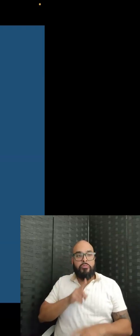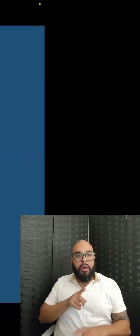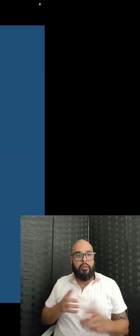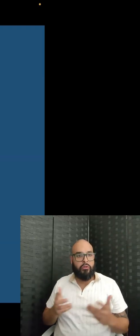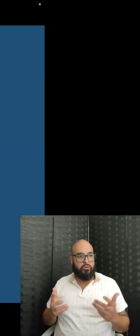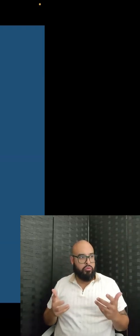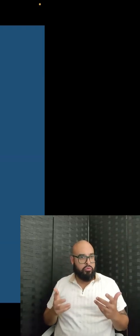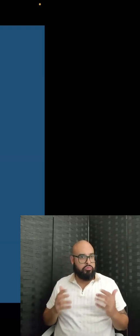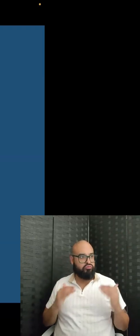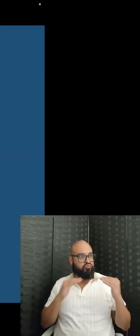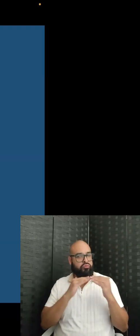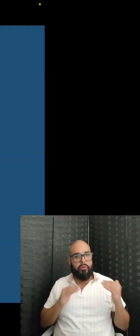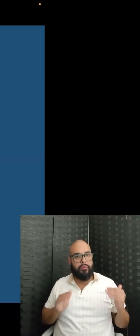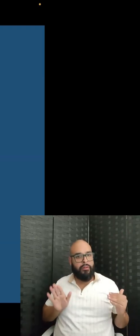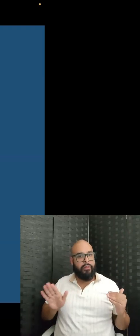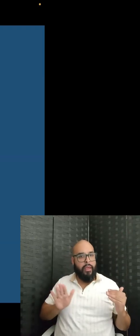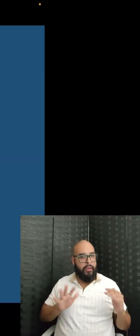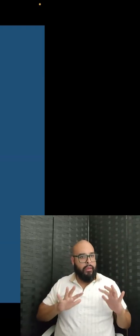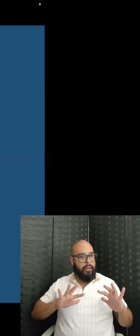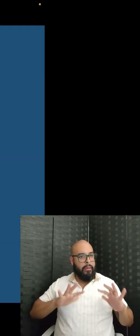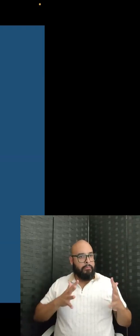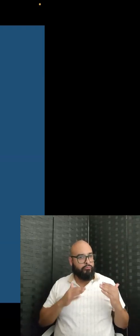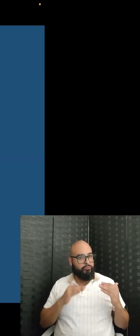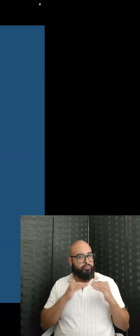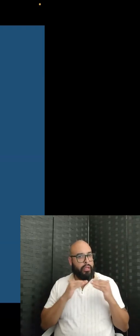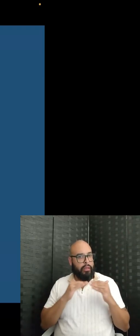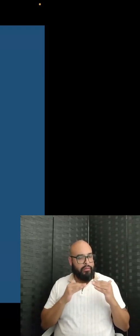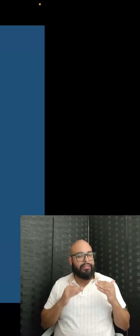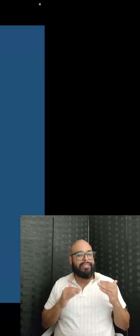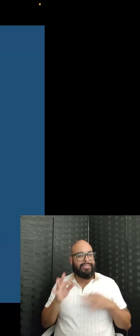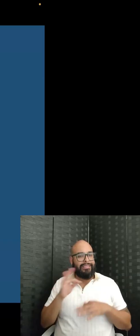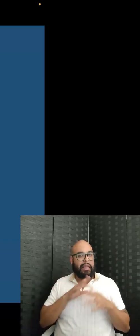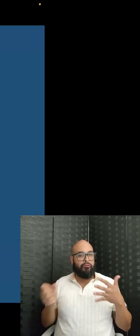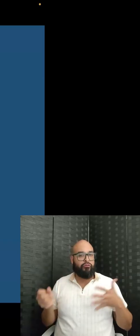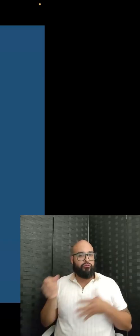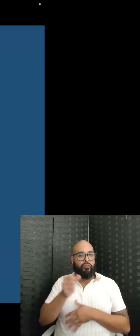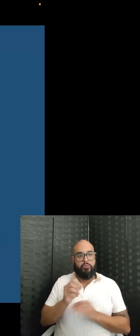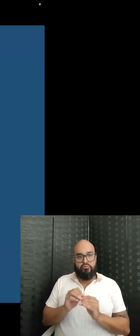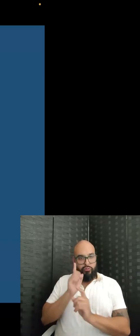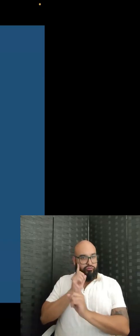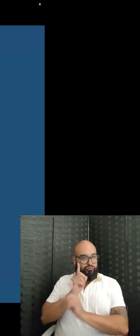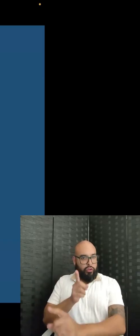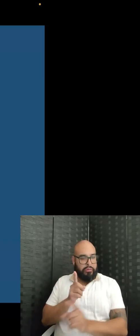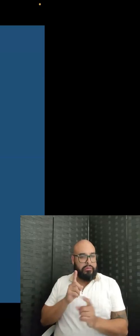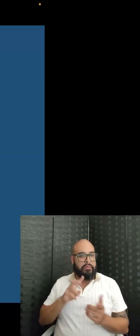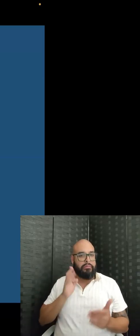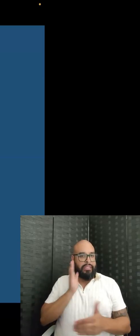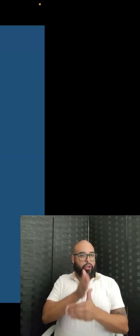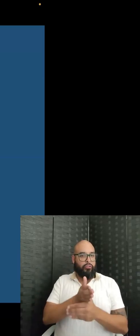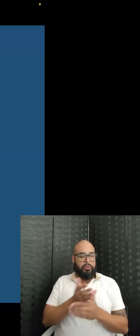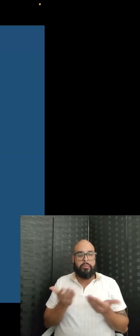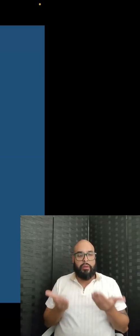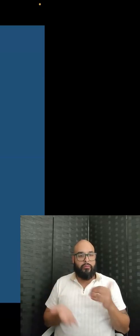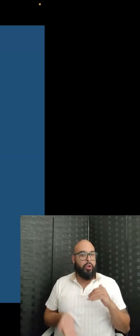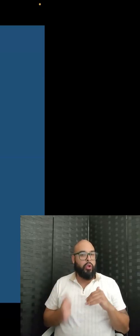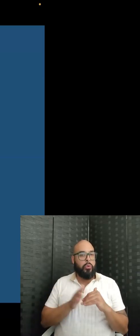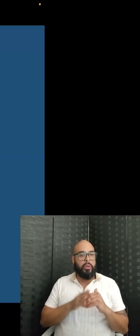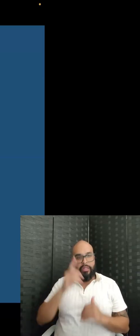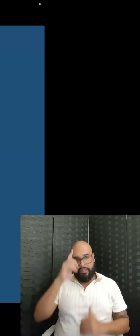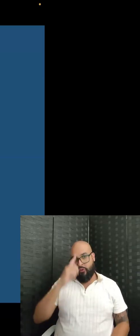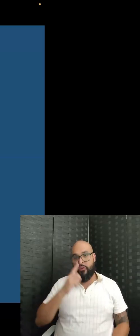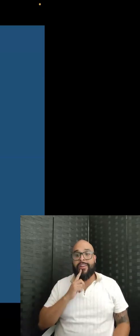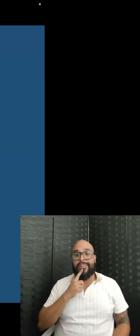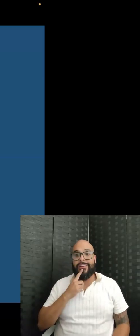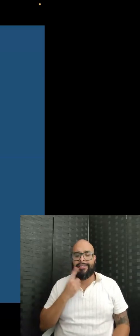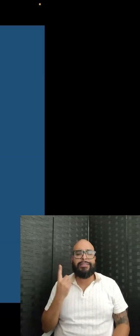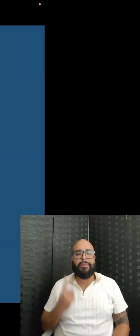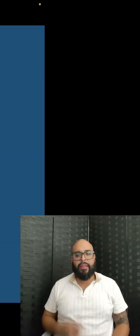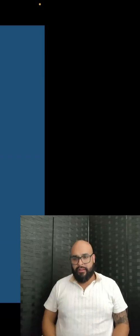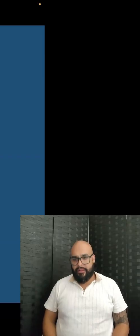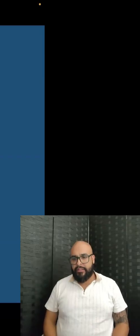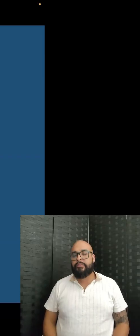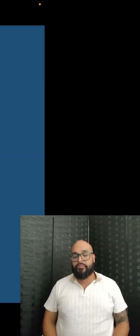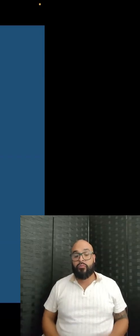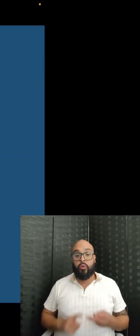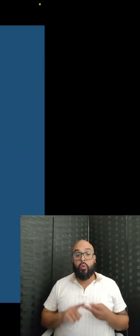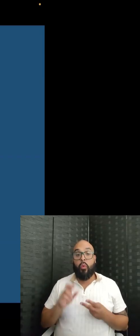we move them to more targeted interventions with, maybe an increase in intensity or, a frequency for levels two and three.